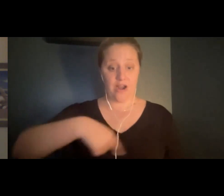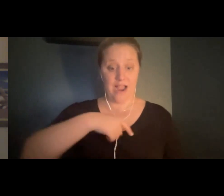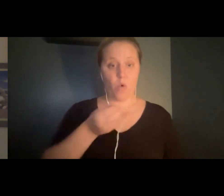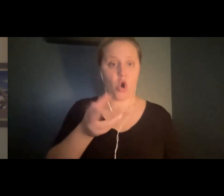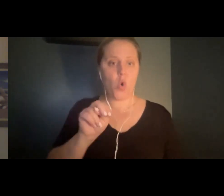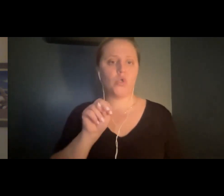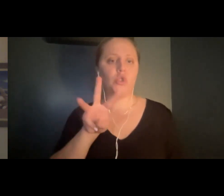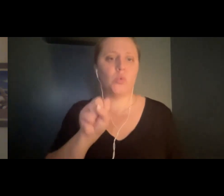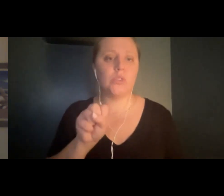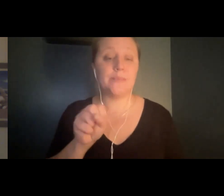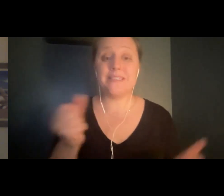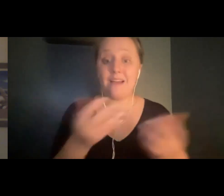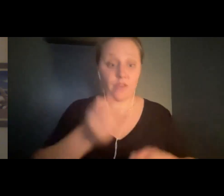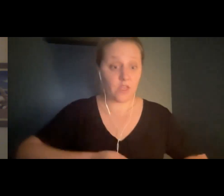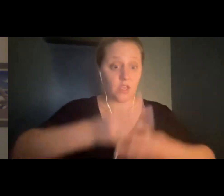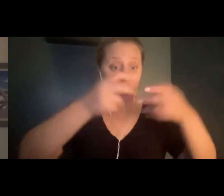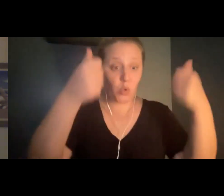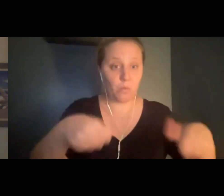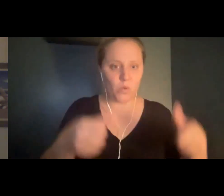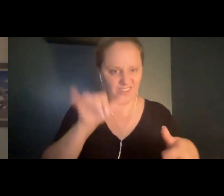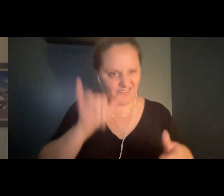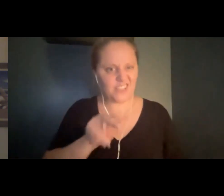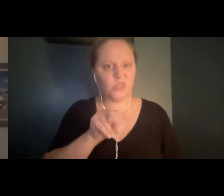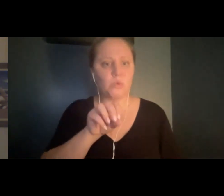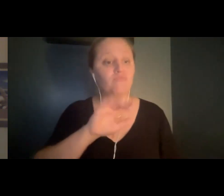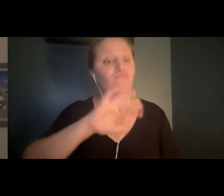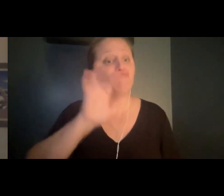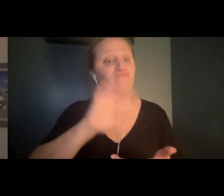it's not just down to the people that are on tv. That we're